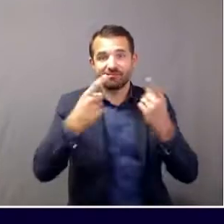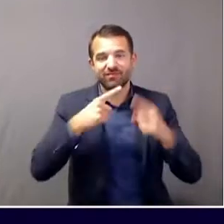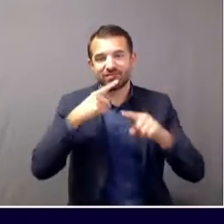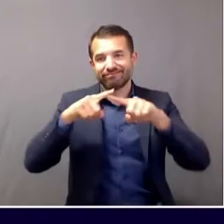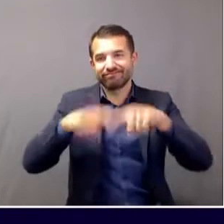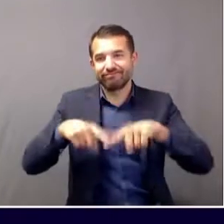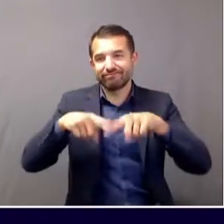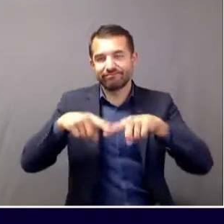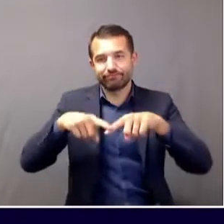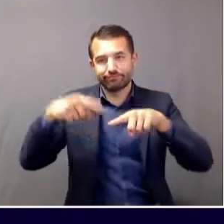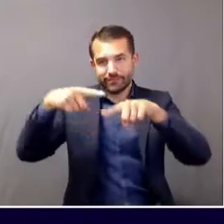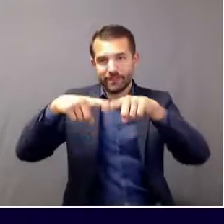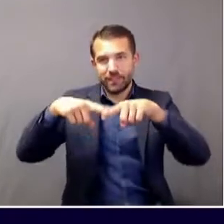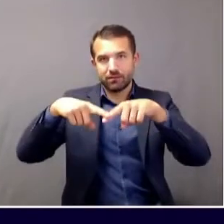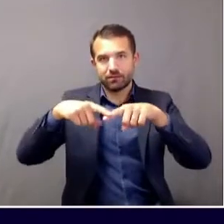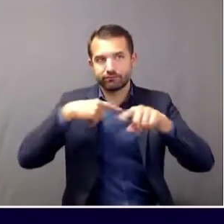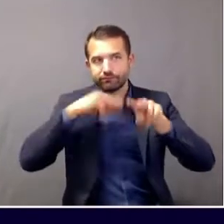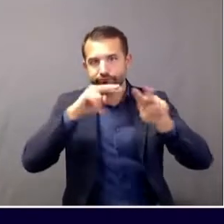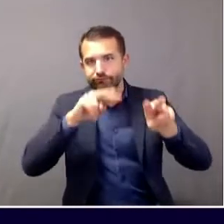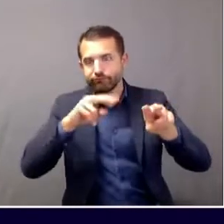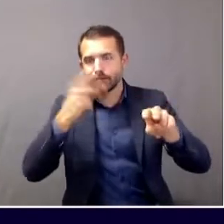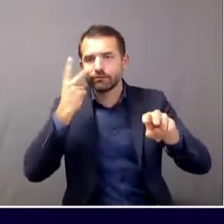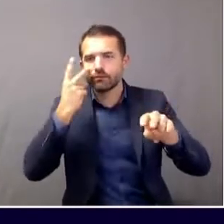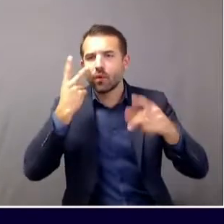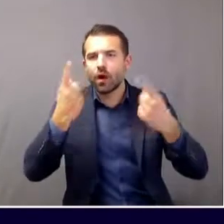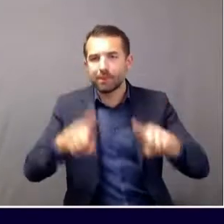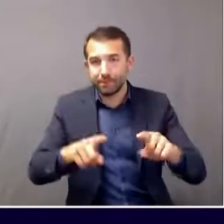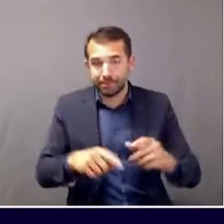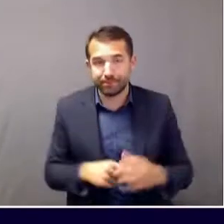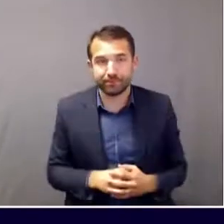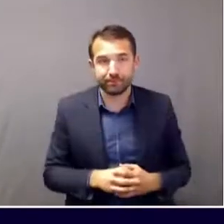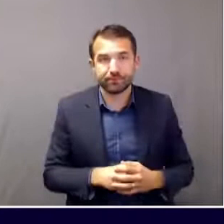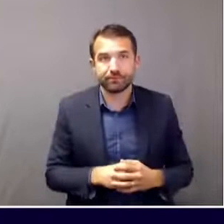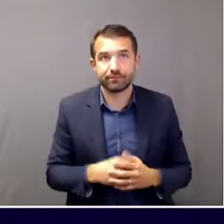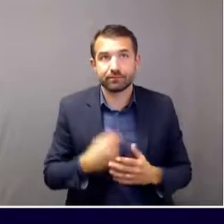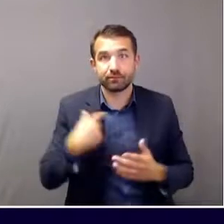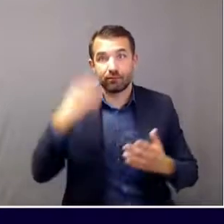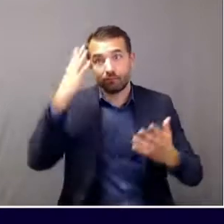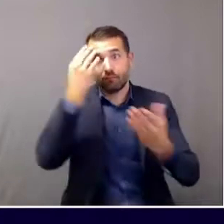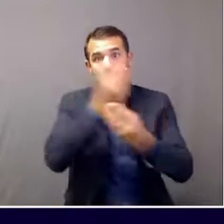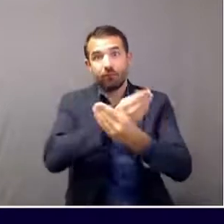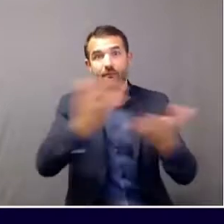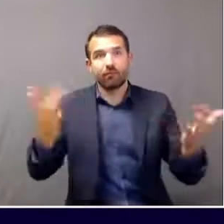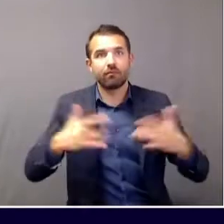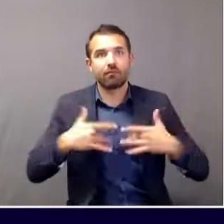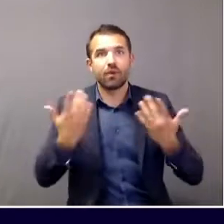this today is to let everybody